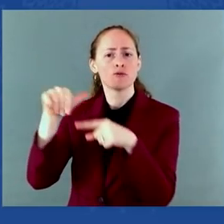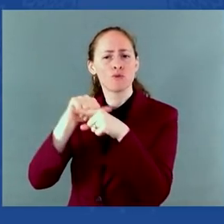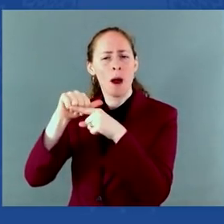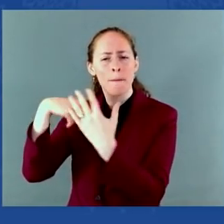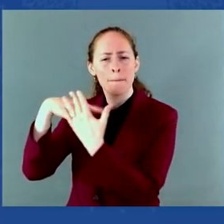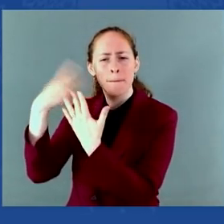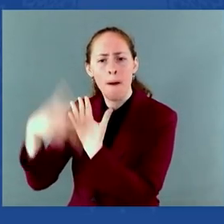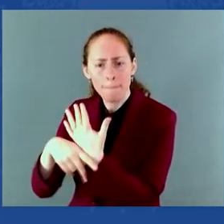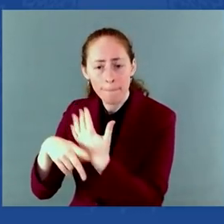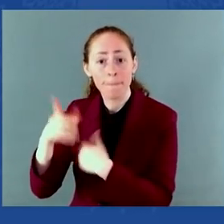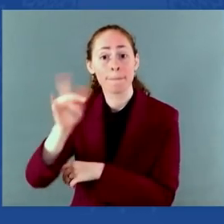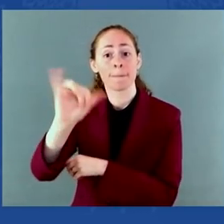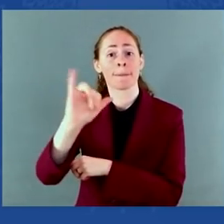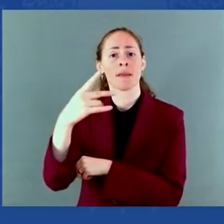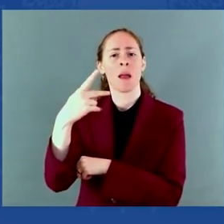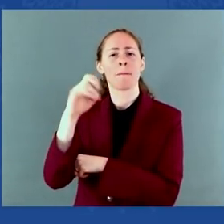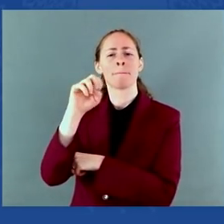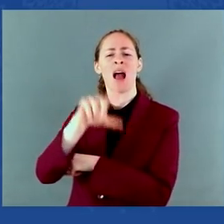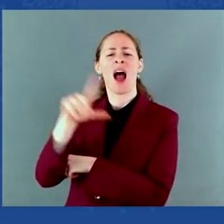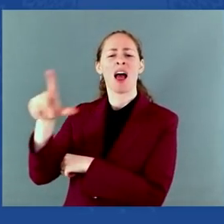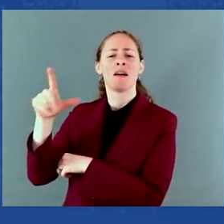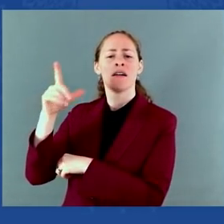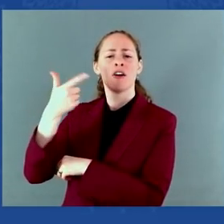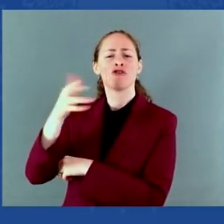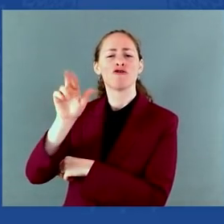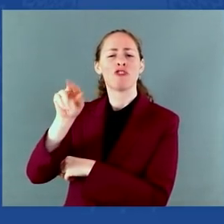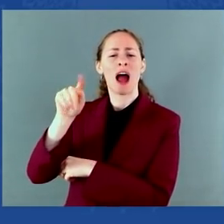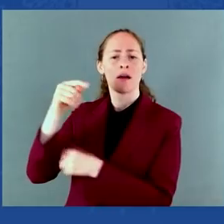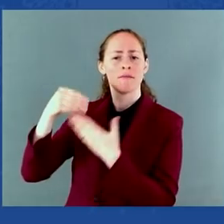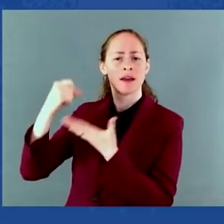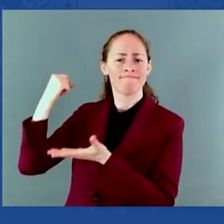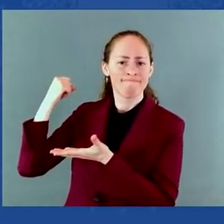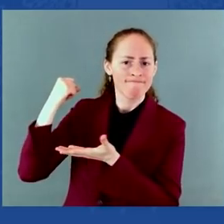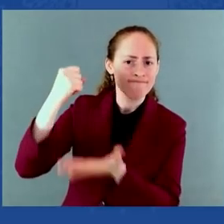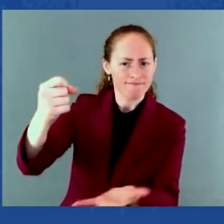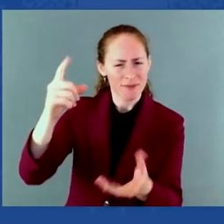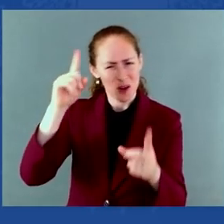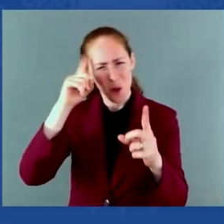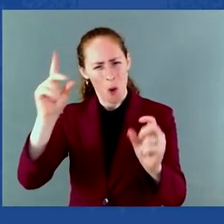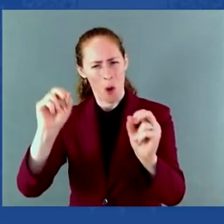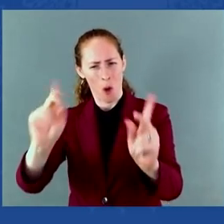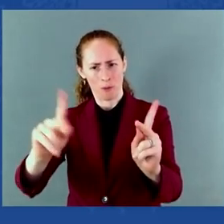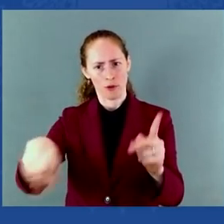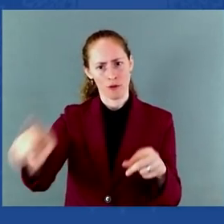the colleges to train for what is needed in the workforce -- to train for what is needed in the workforce,